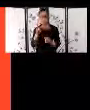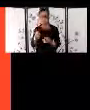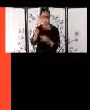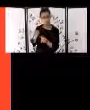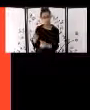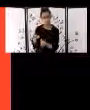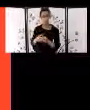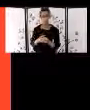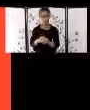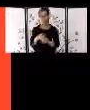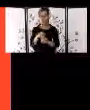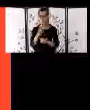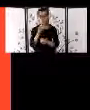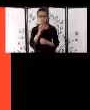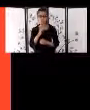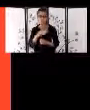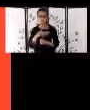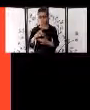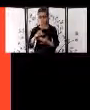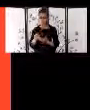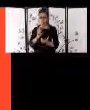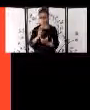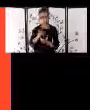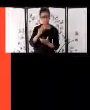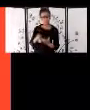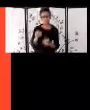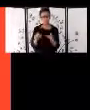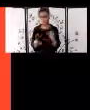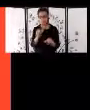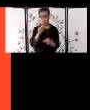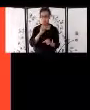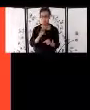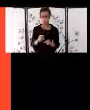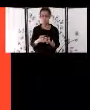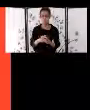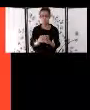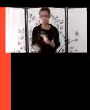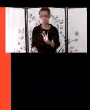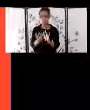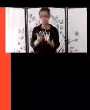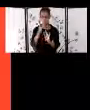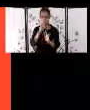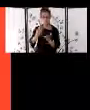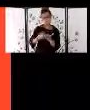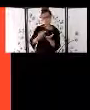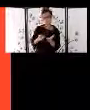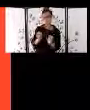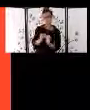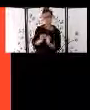for this program, please reach out, and we can talk about your proposal more specifically.